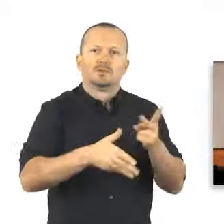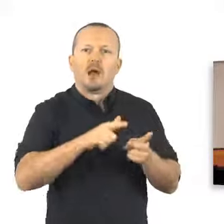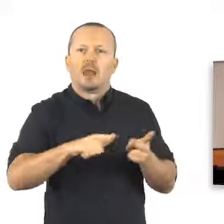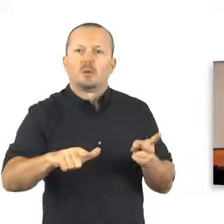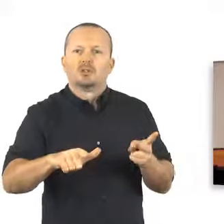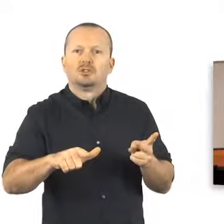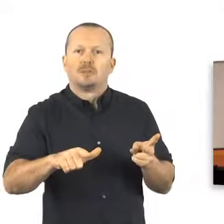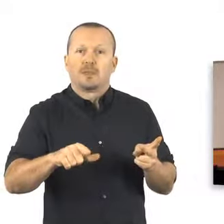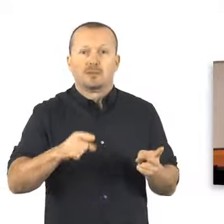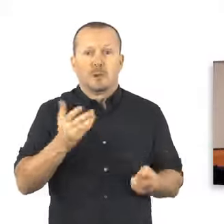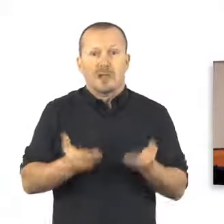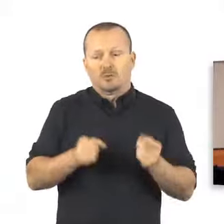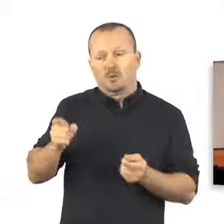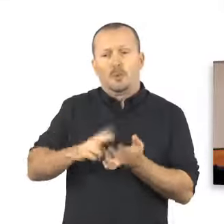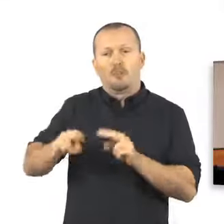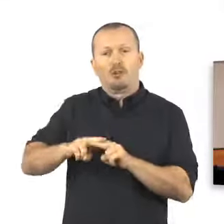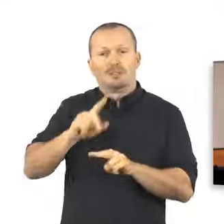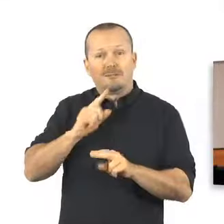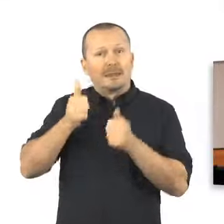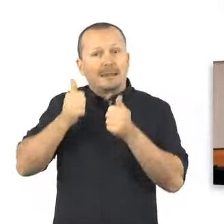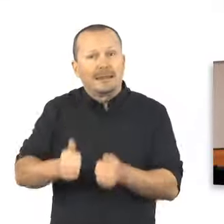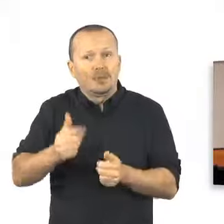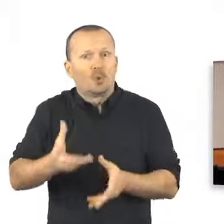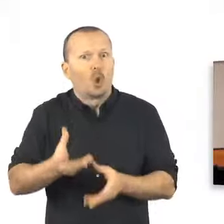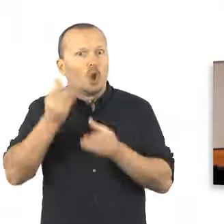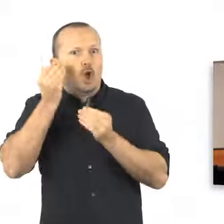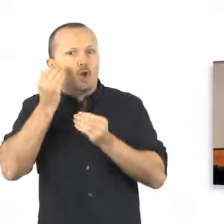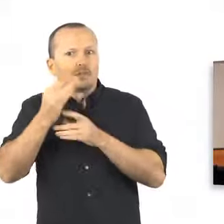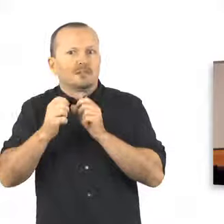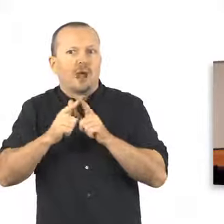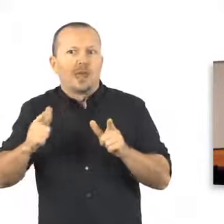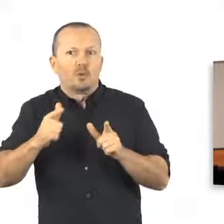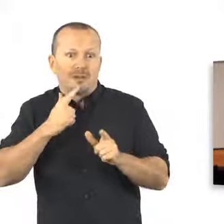and sign language and the willingness of parents to actually learn sign language and to provide